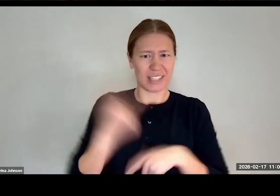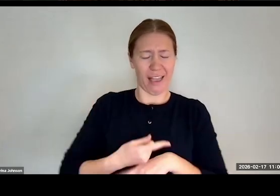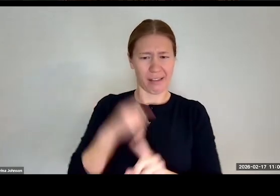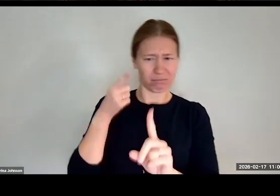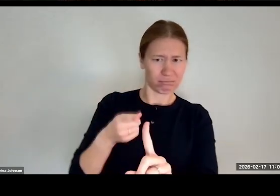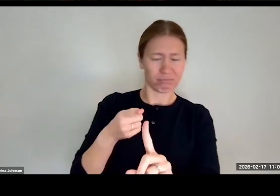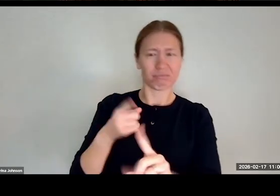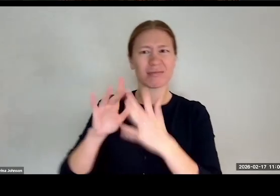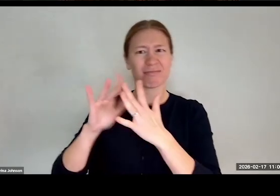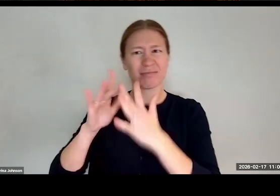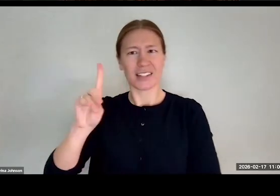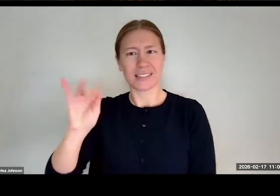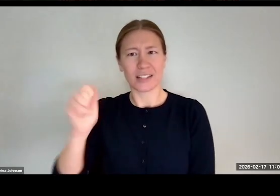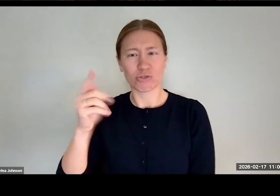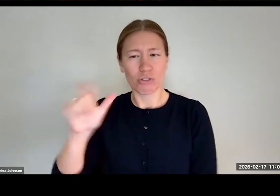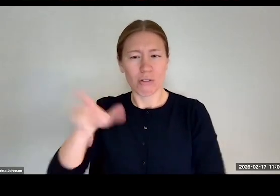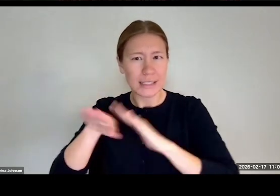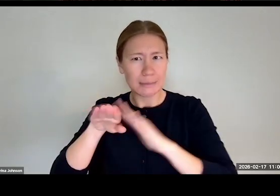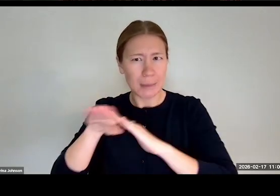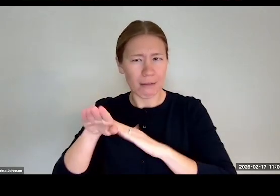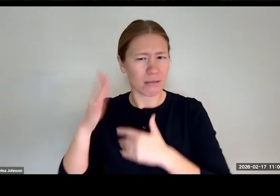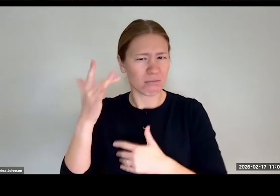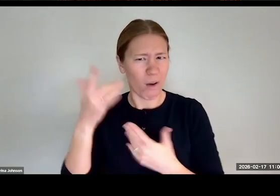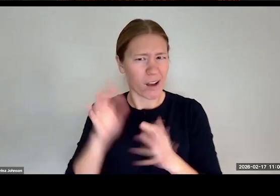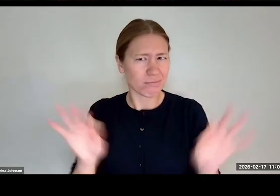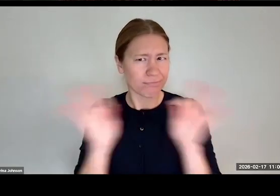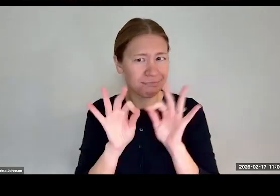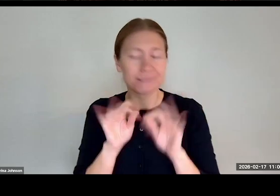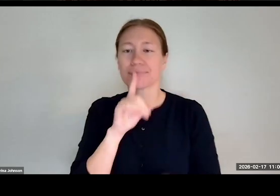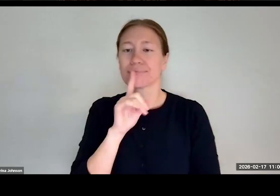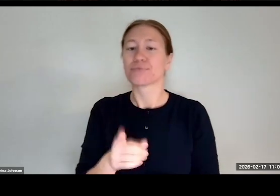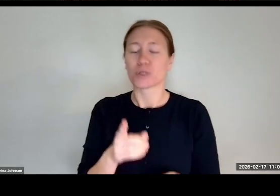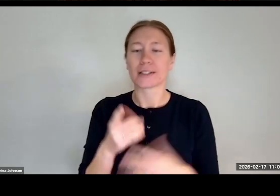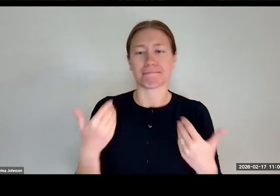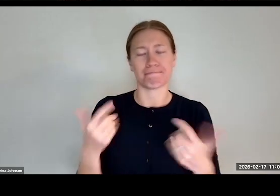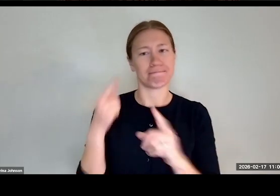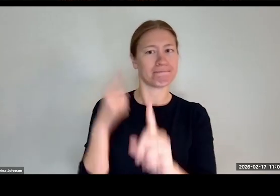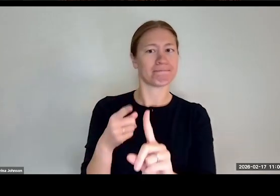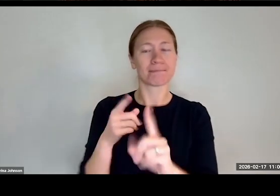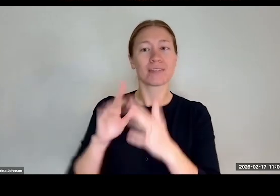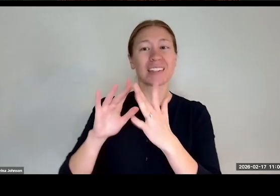accessibility in our slide decks? So it's really important that when we're sharing digital information at the